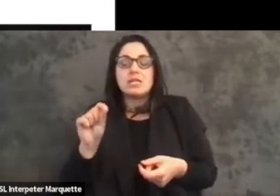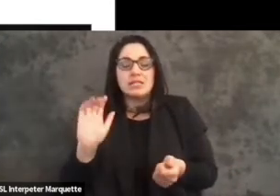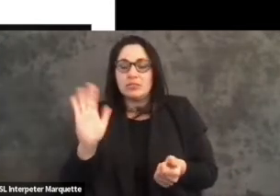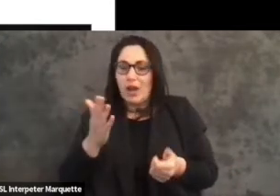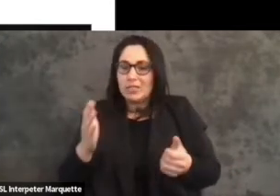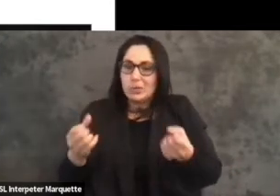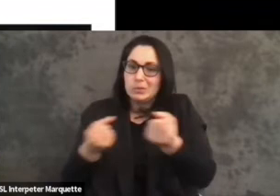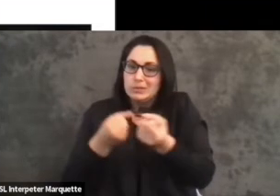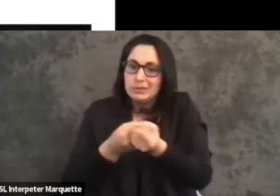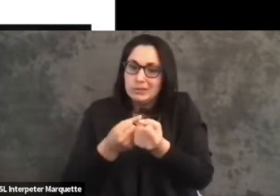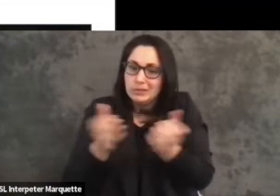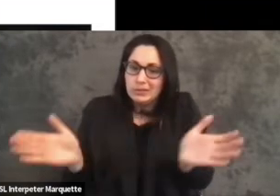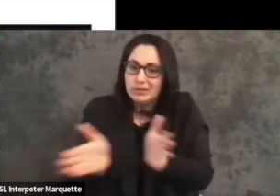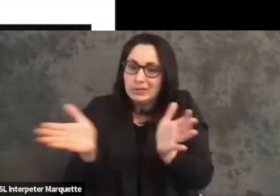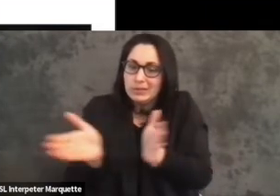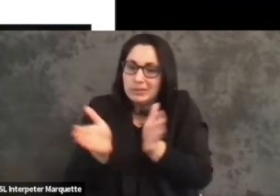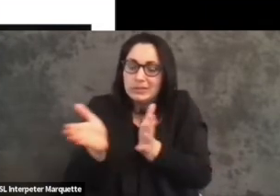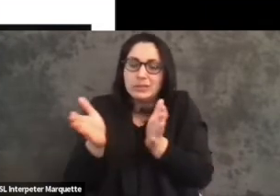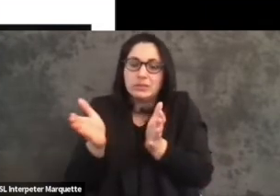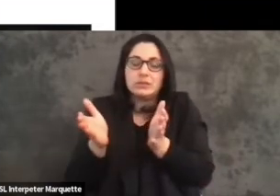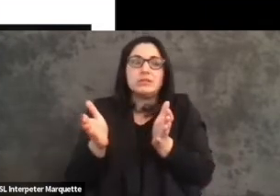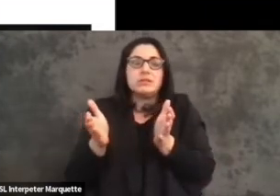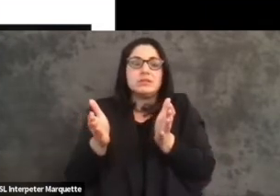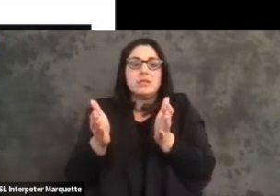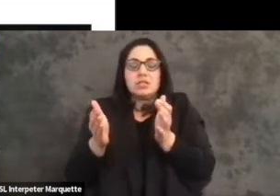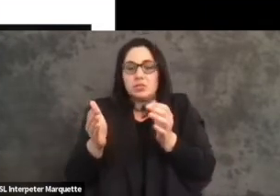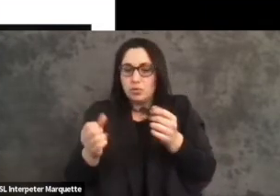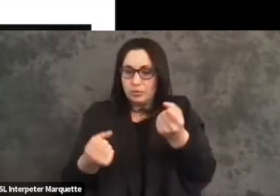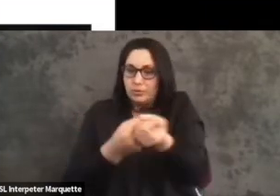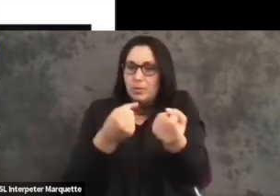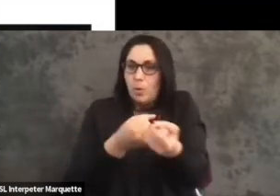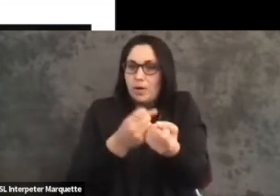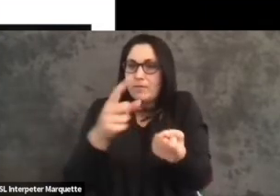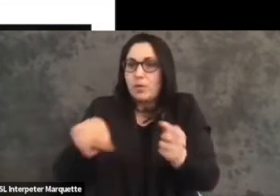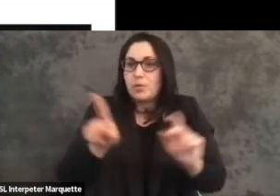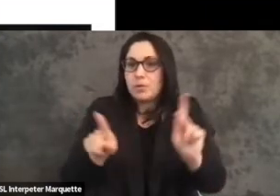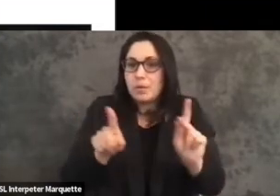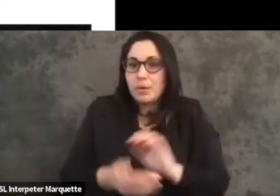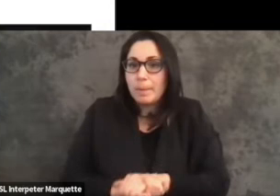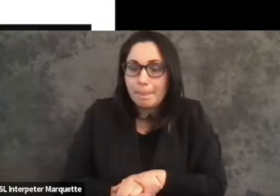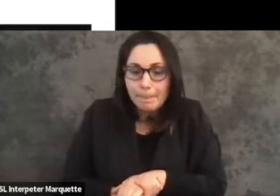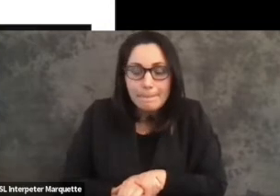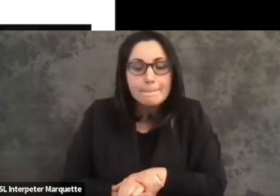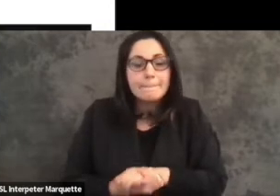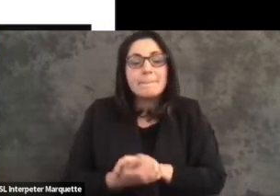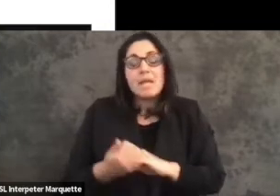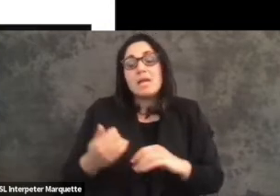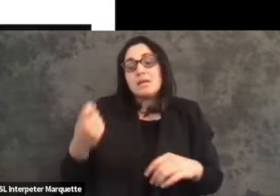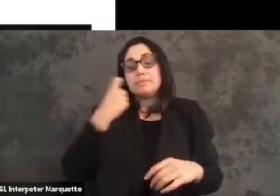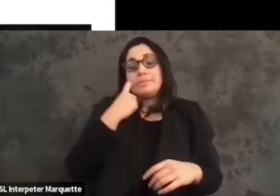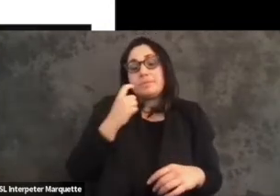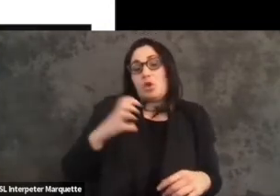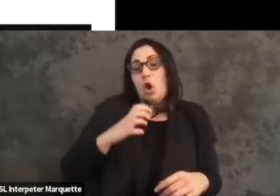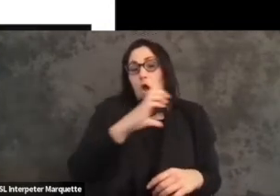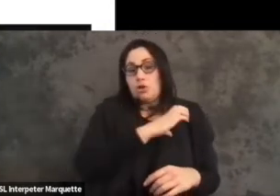were being dismissive of them. And so most of 2020 was spent trying to get advocacy around